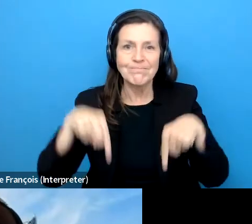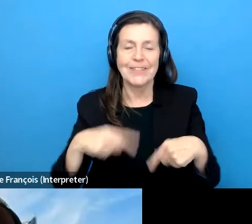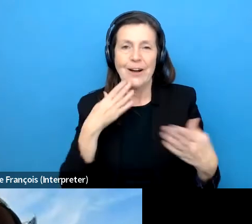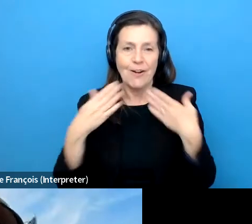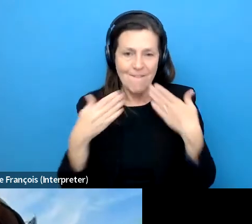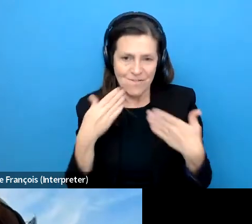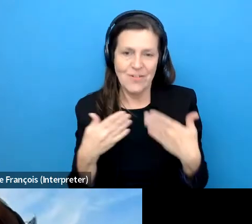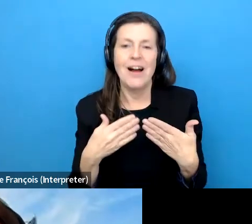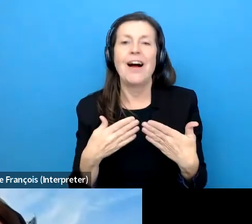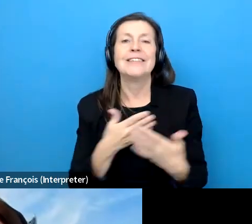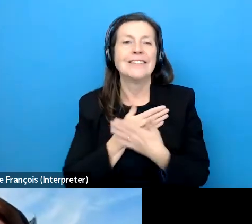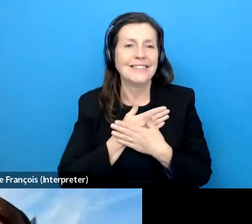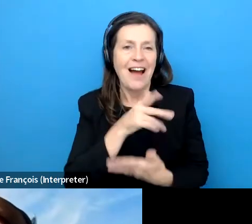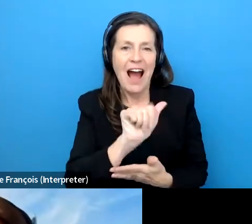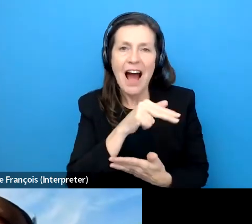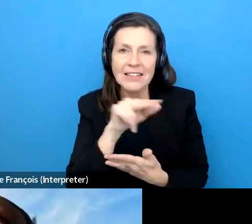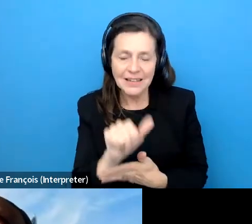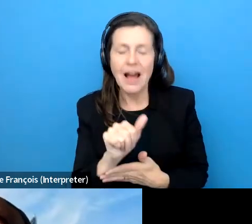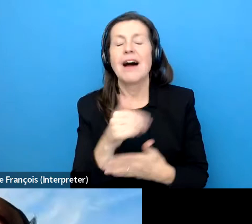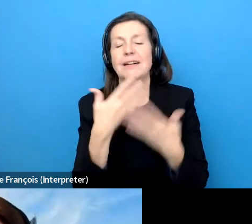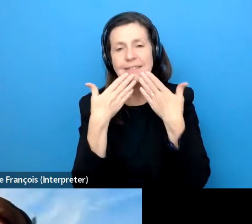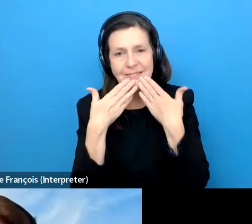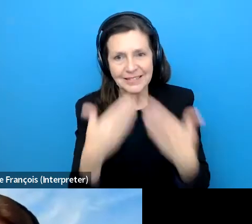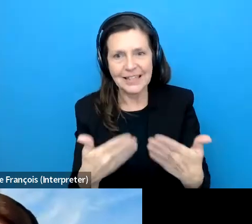thank you very much for inviting us to this panel.